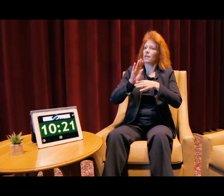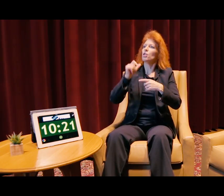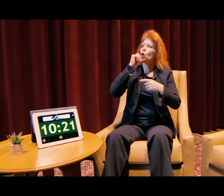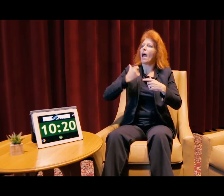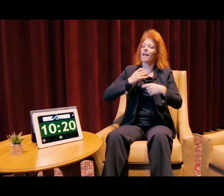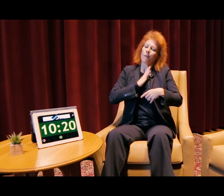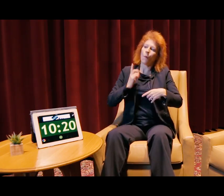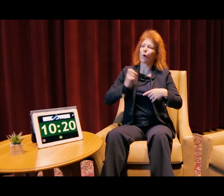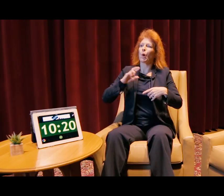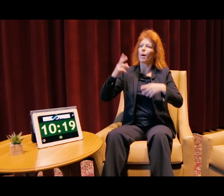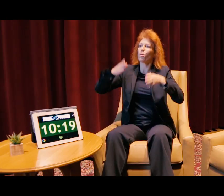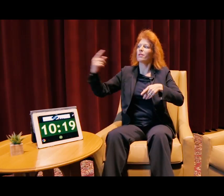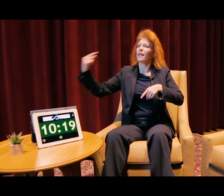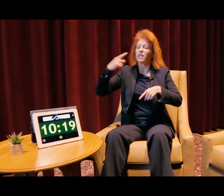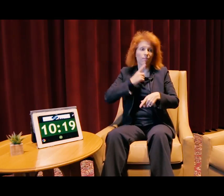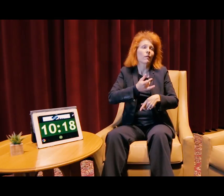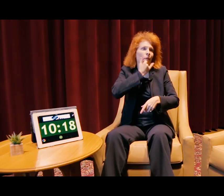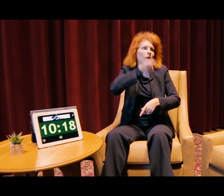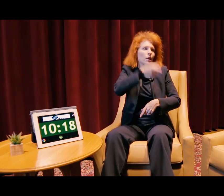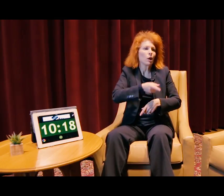"Wow, you really messed up, didn't you?"